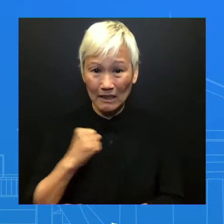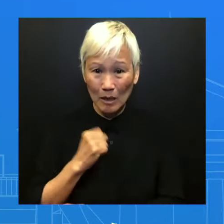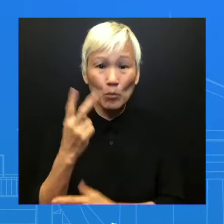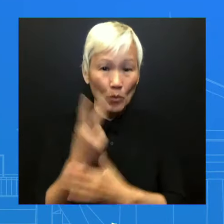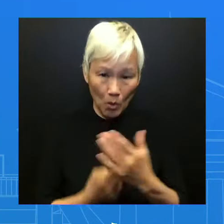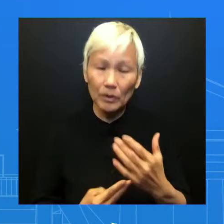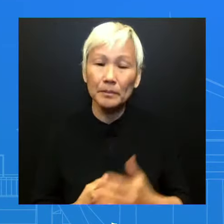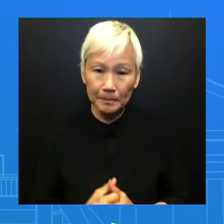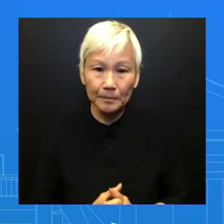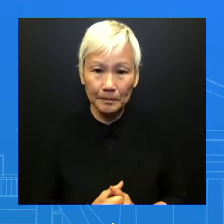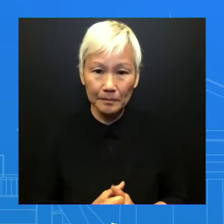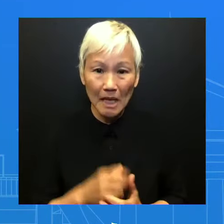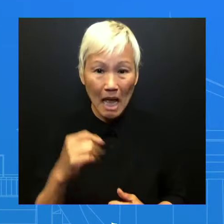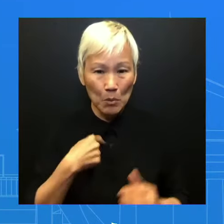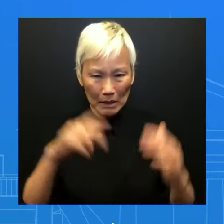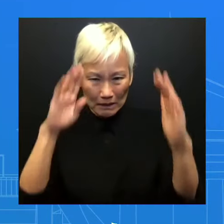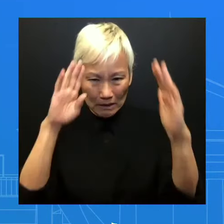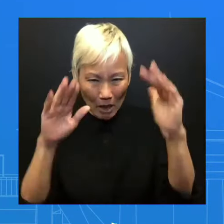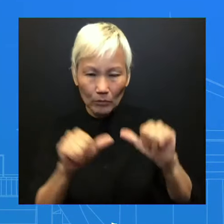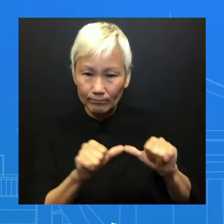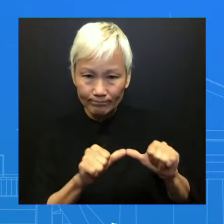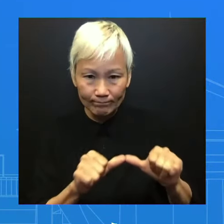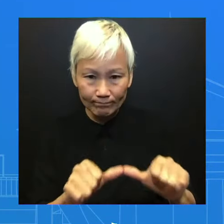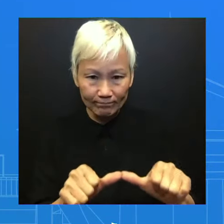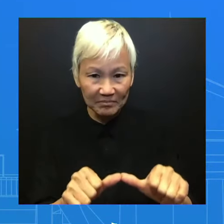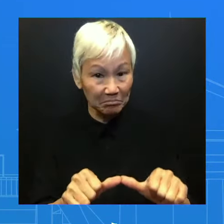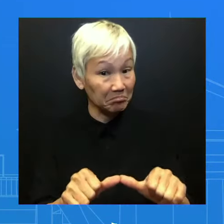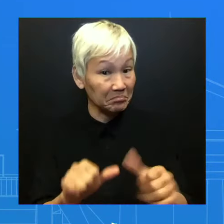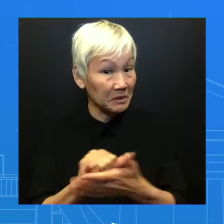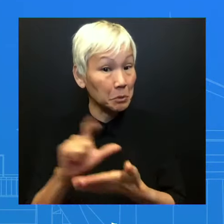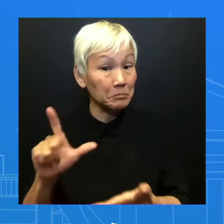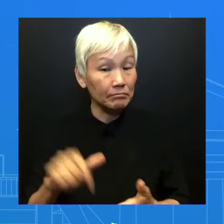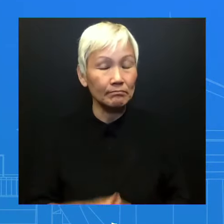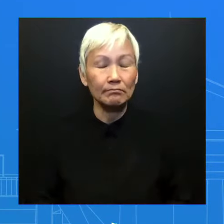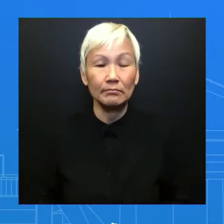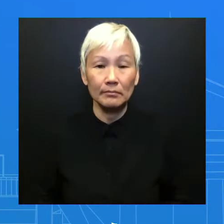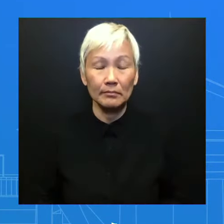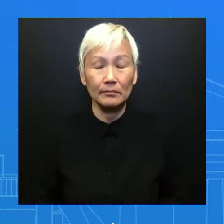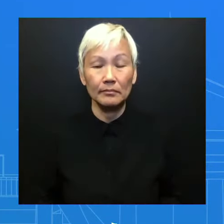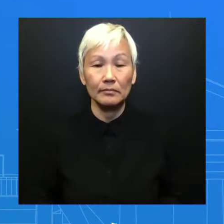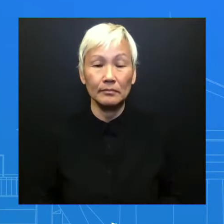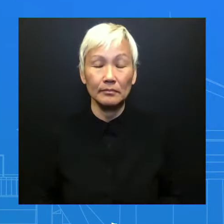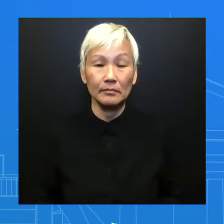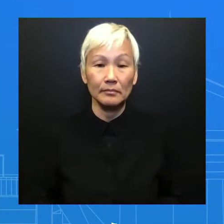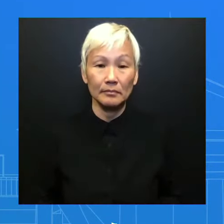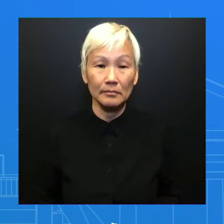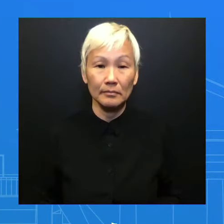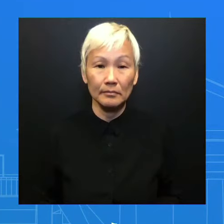and I'll leave it there for -- for the -- as it relates to the aid. The Press: I have a quick question on Russia. Ms. Jean-Pierre: Sure.